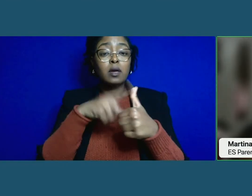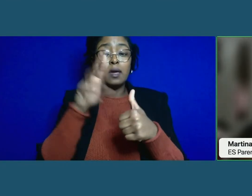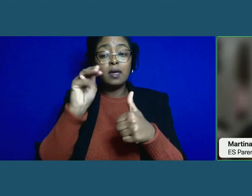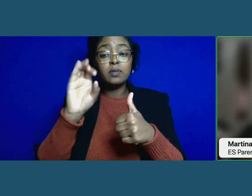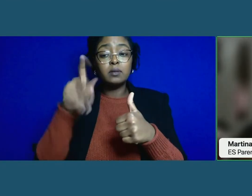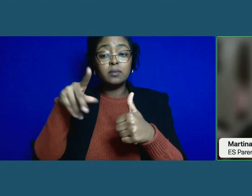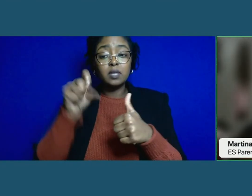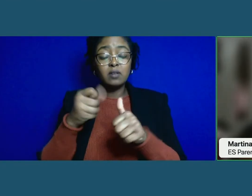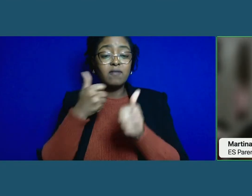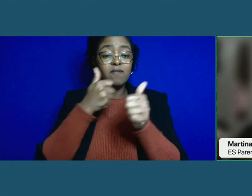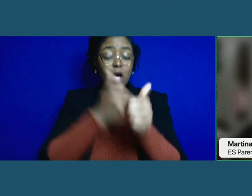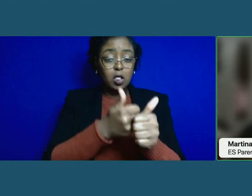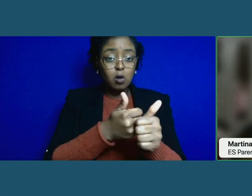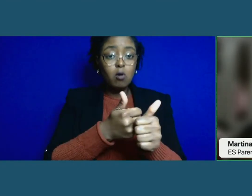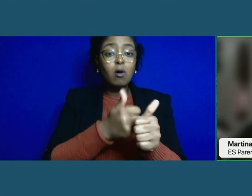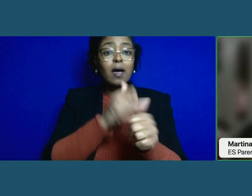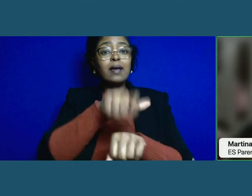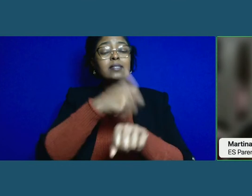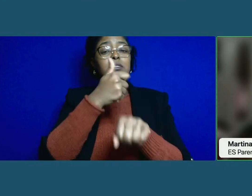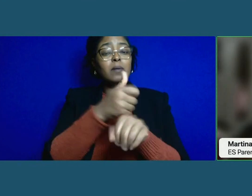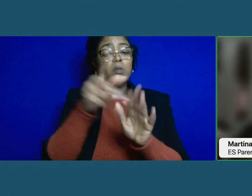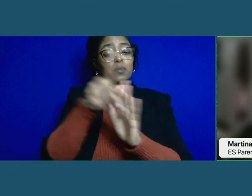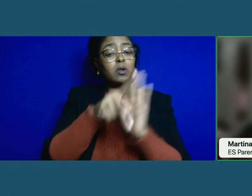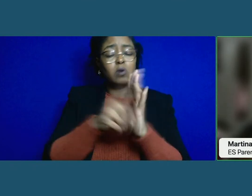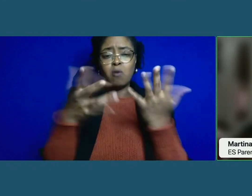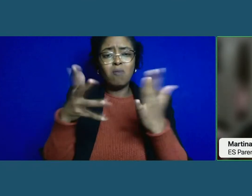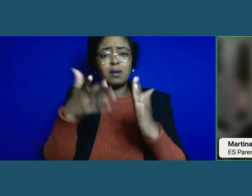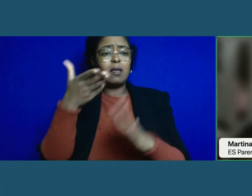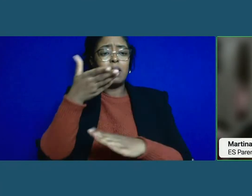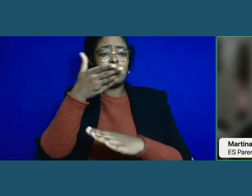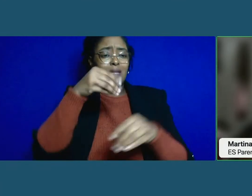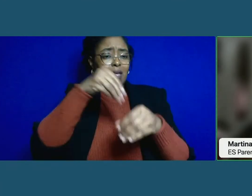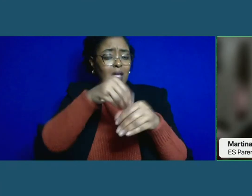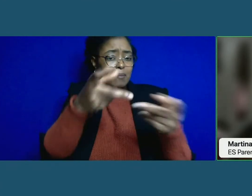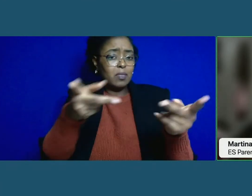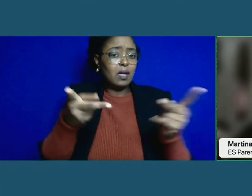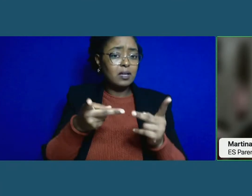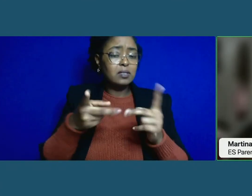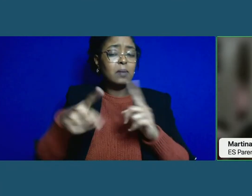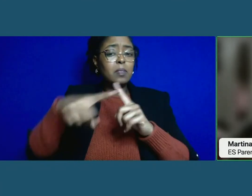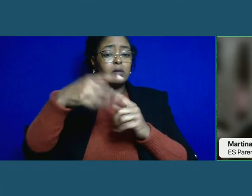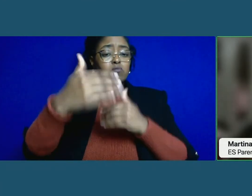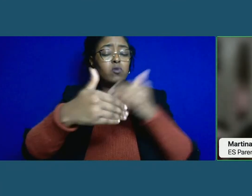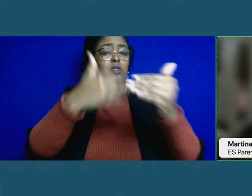and these include that M.C.P.S. abide by the established process